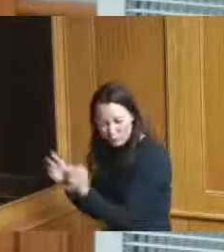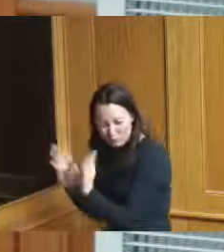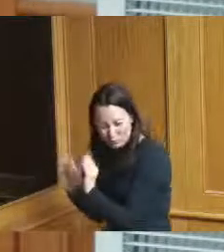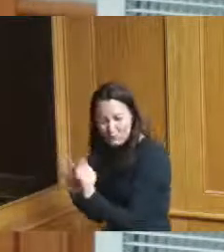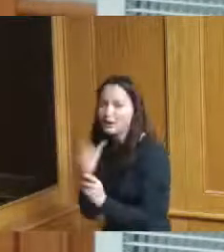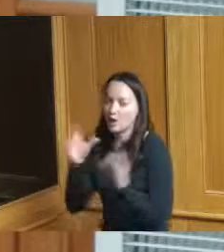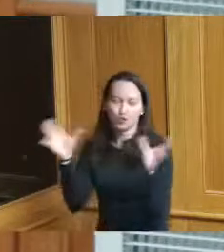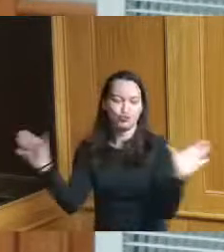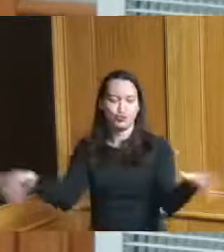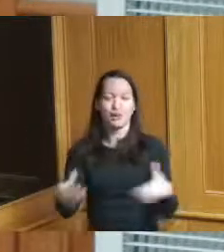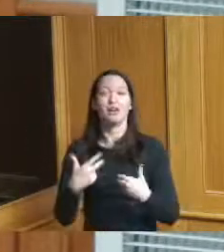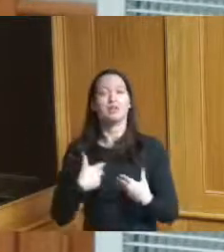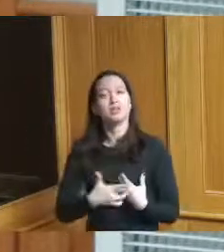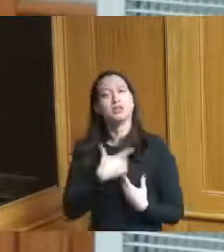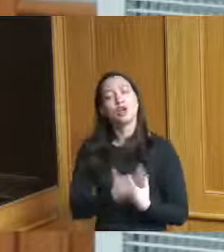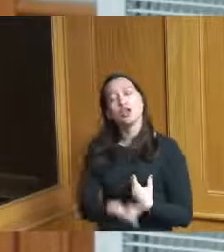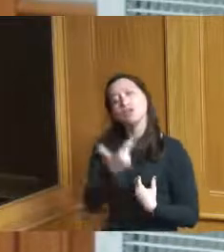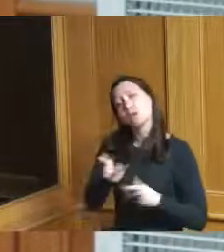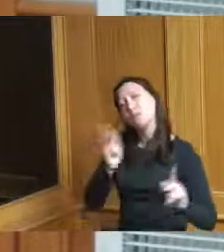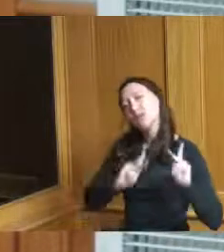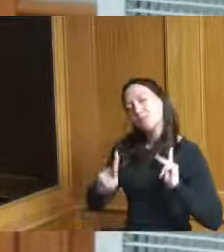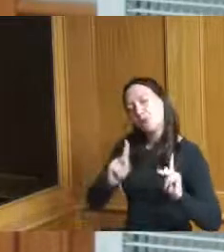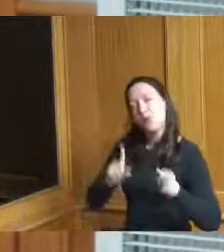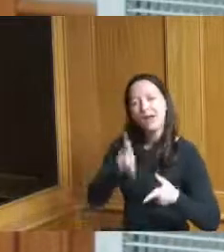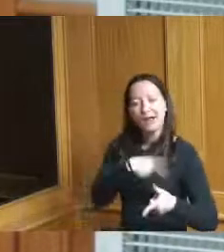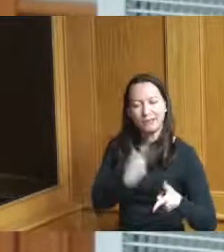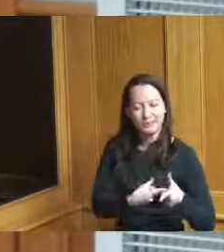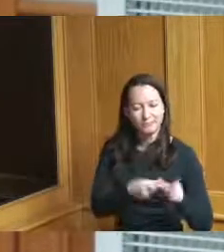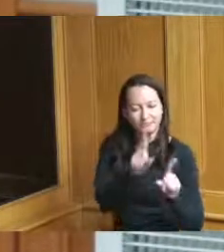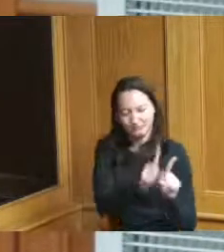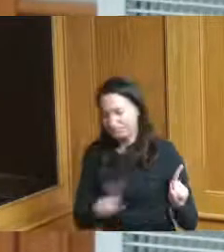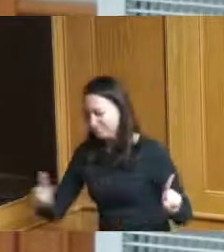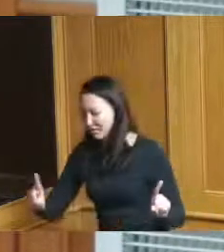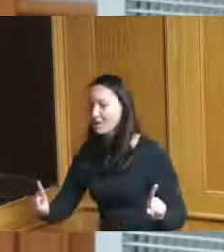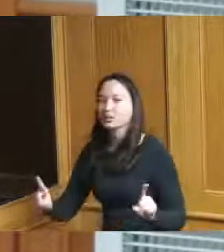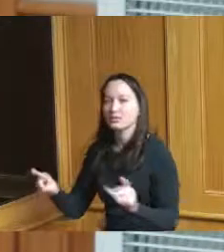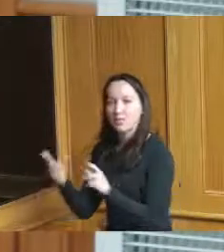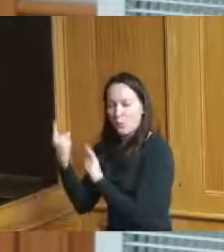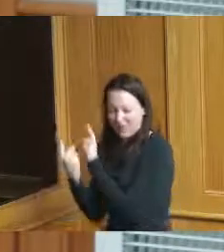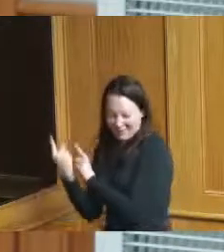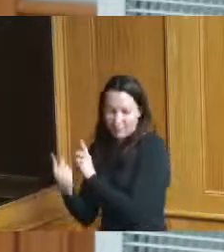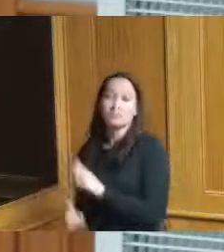to three people at a time and then we talked to a couple individually and by the end of it